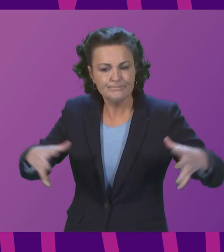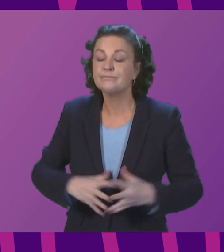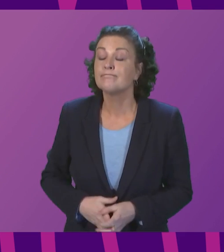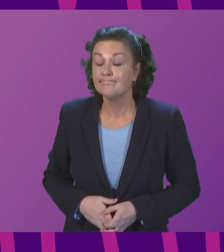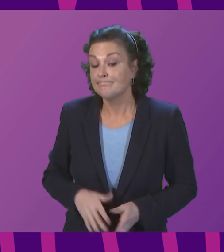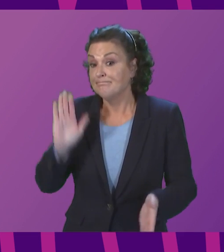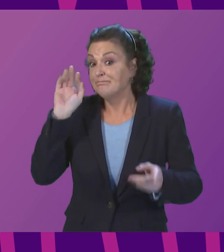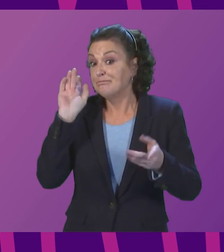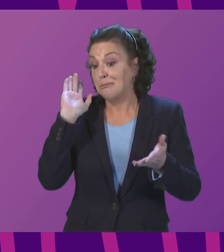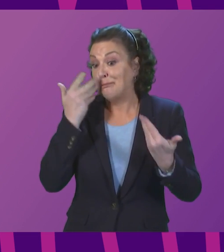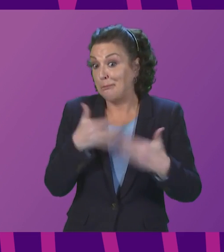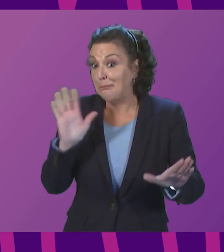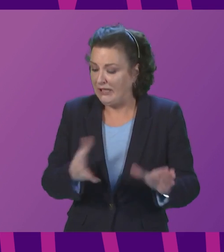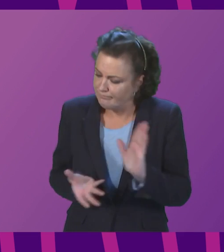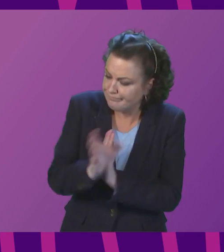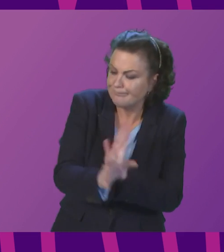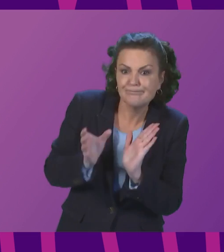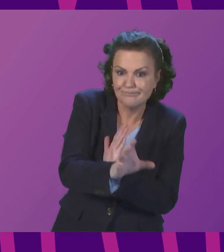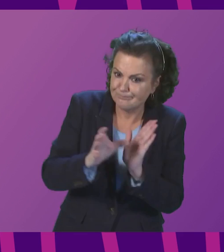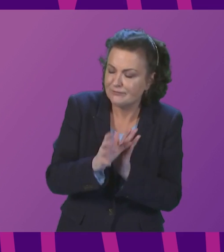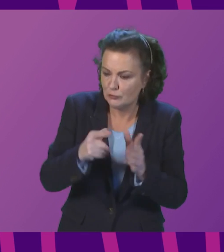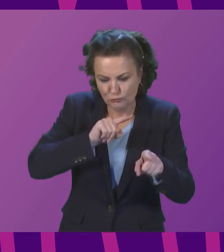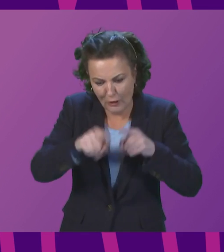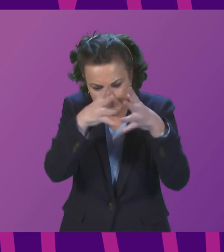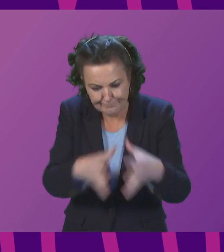We are committed to significantly increasing that activity to help meet net zero targets.